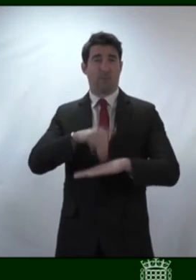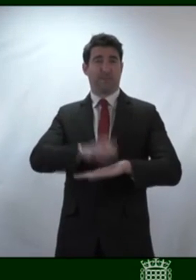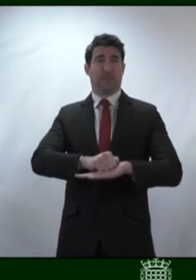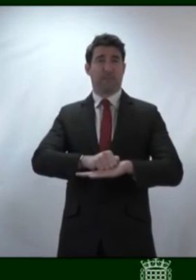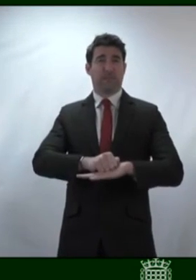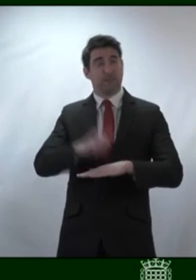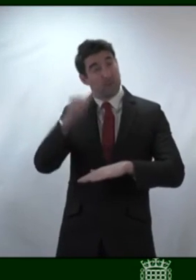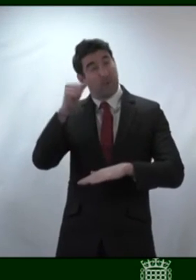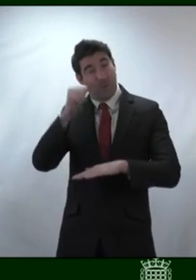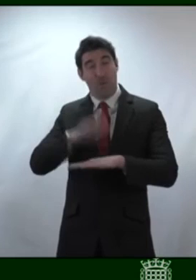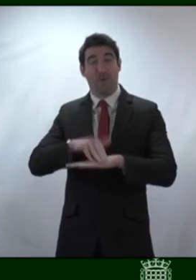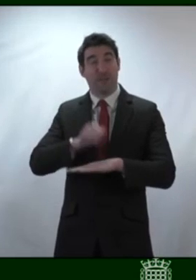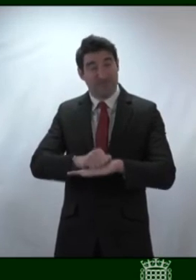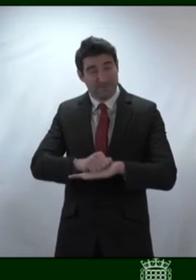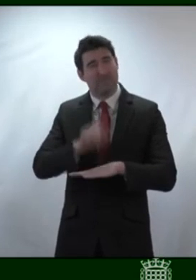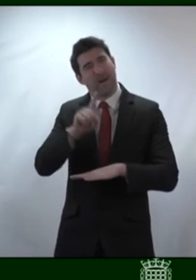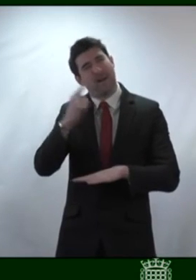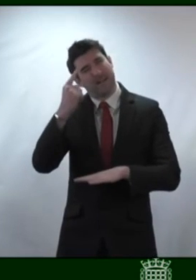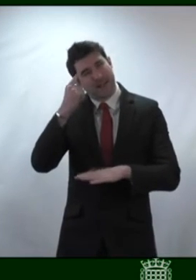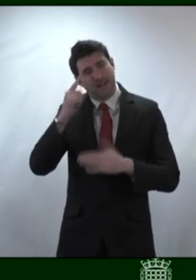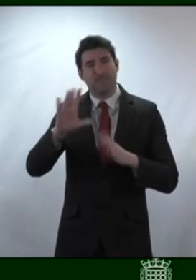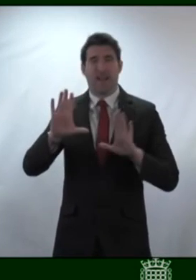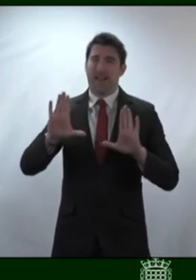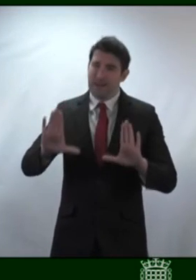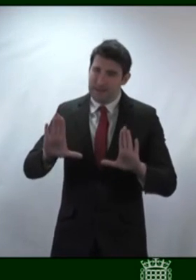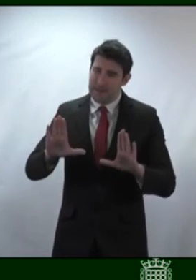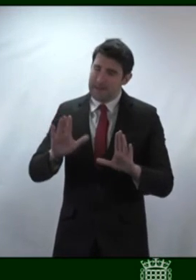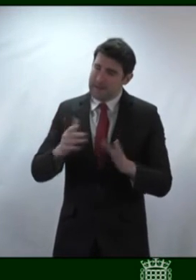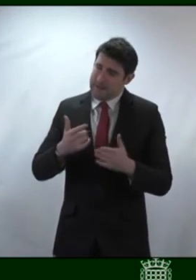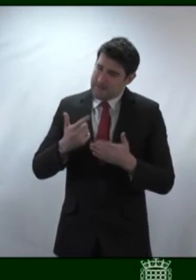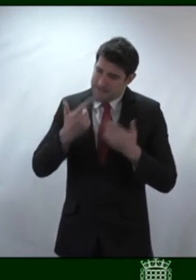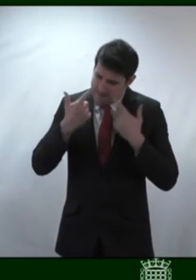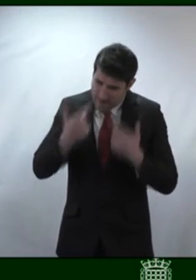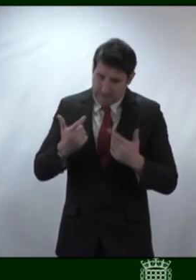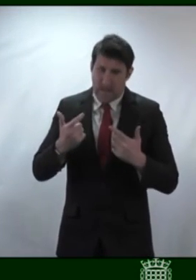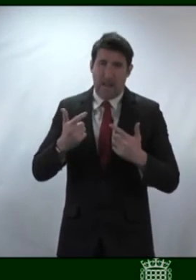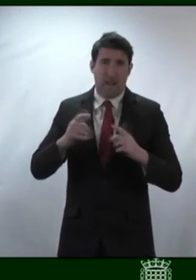can celebrate it sensibly but we have to be extremely cautious in the way we behave.